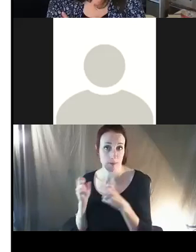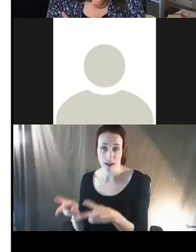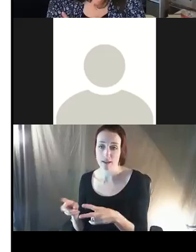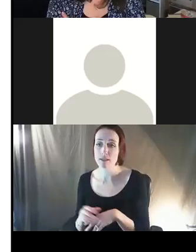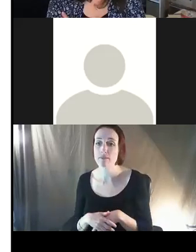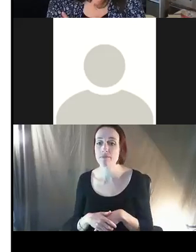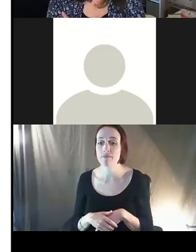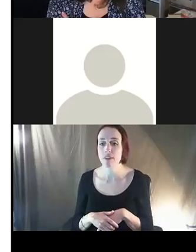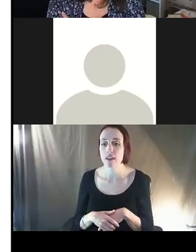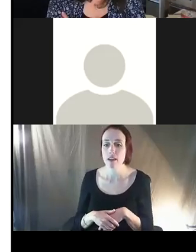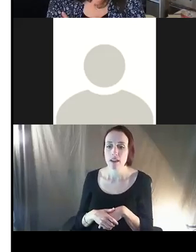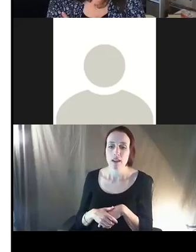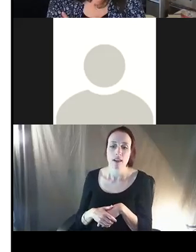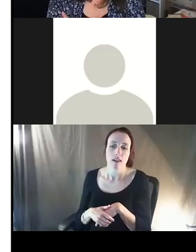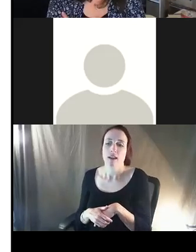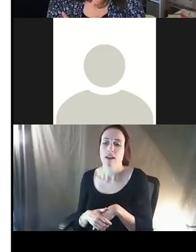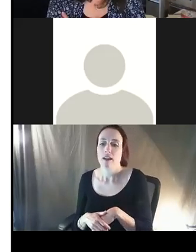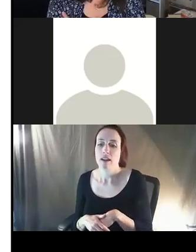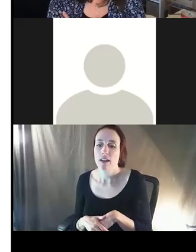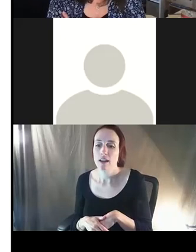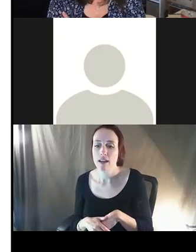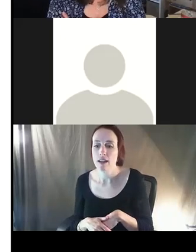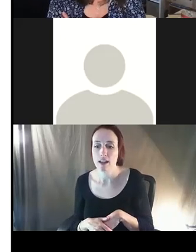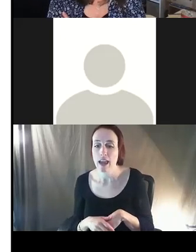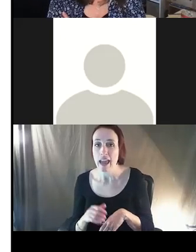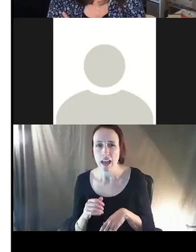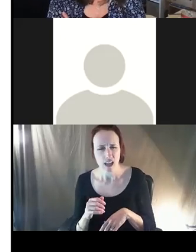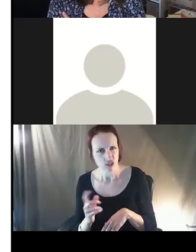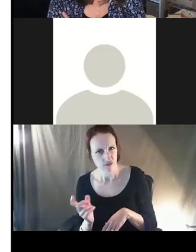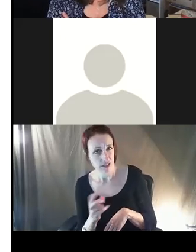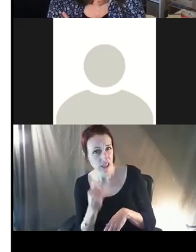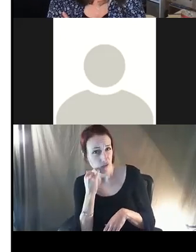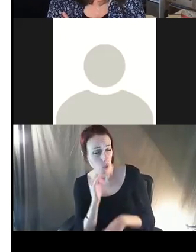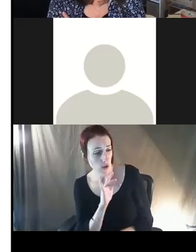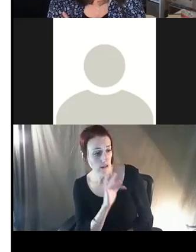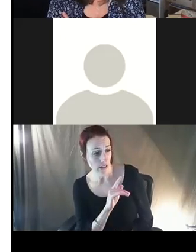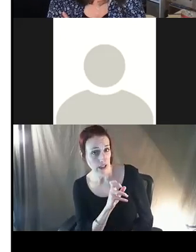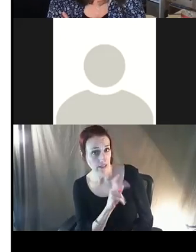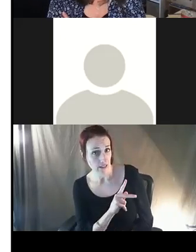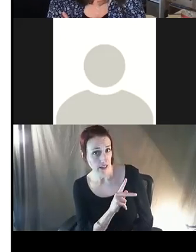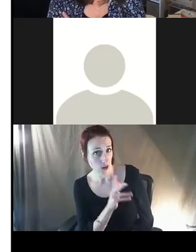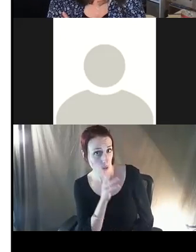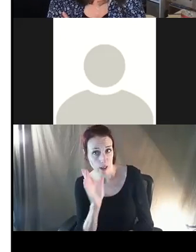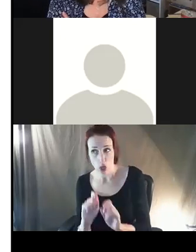open it in a browser even? Laura Plummer: No, it's not.